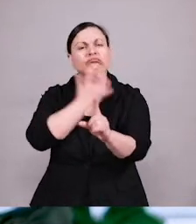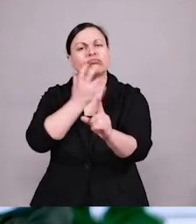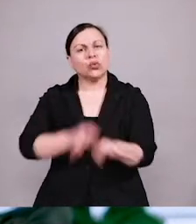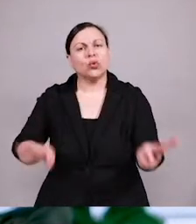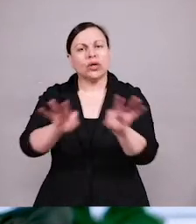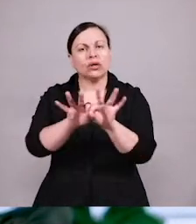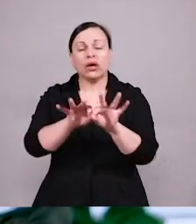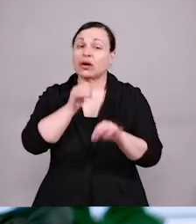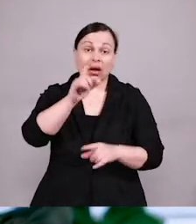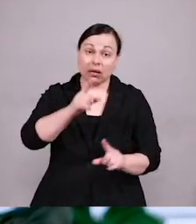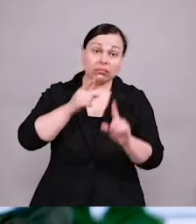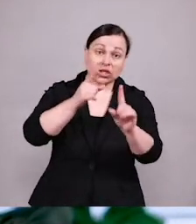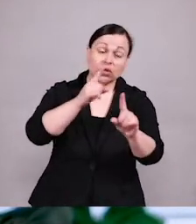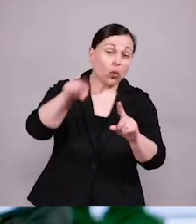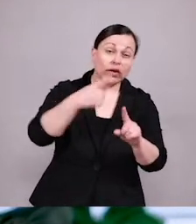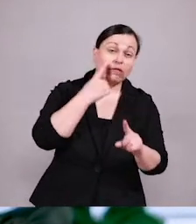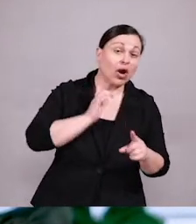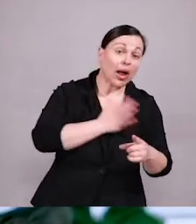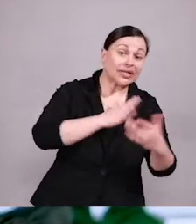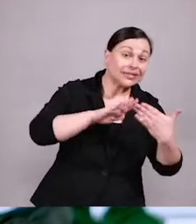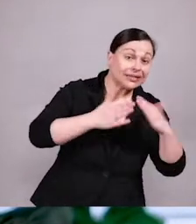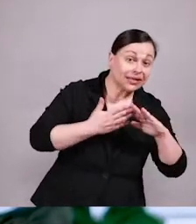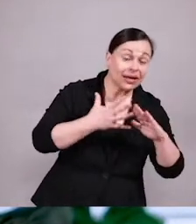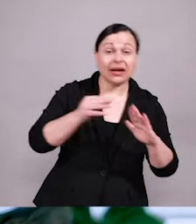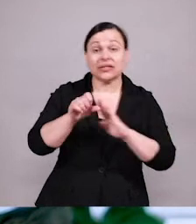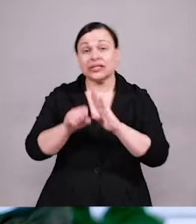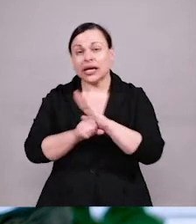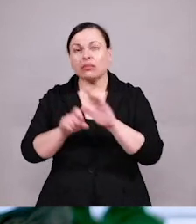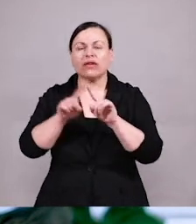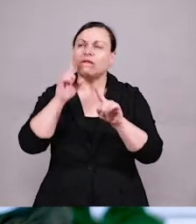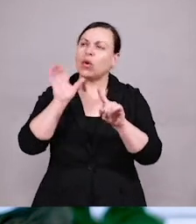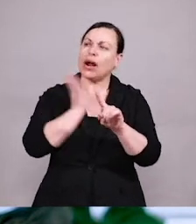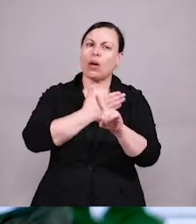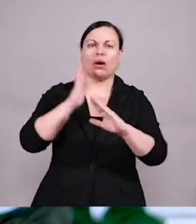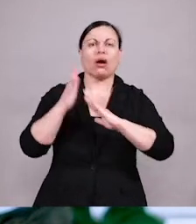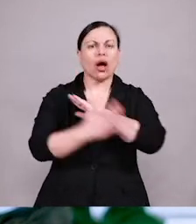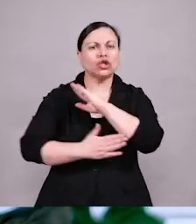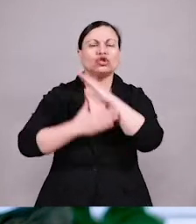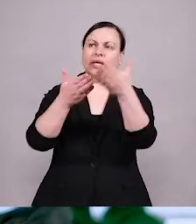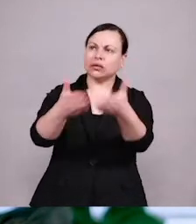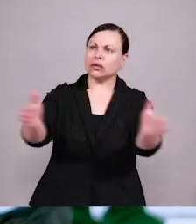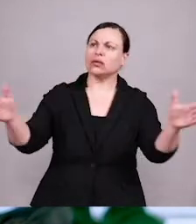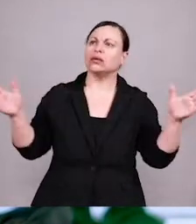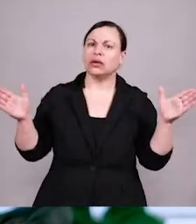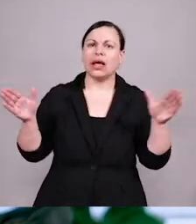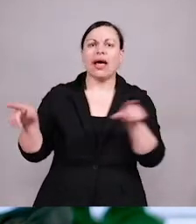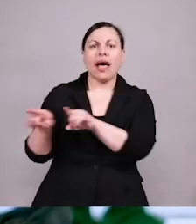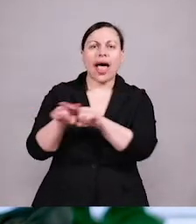not just to our state... but to our country as a whole. As an institution, we were forced to